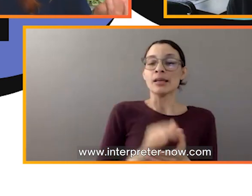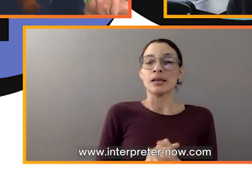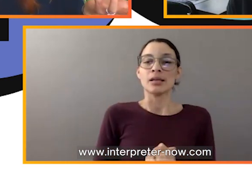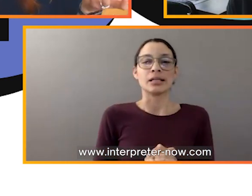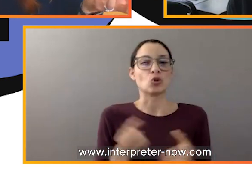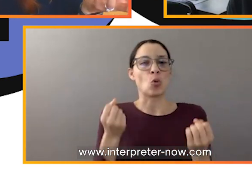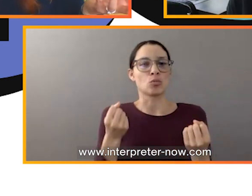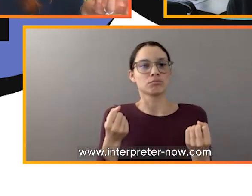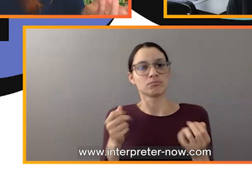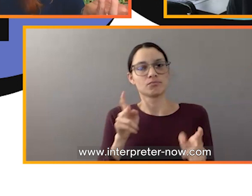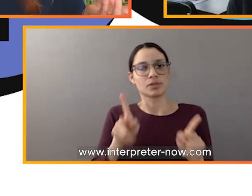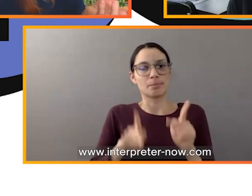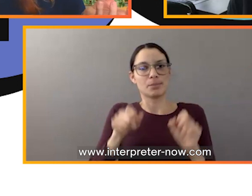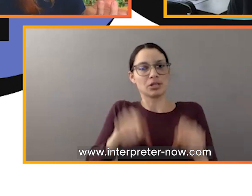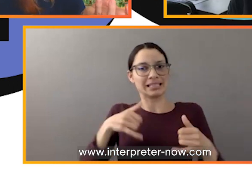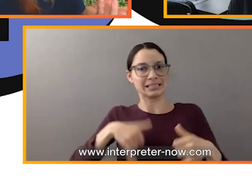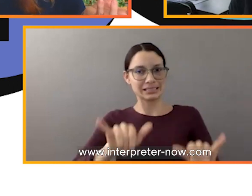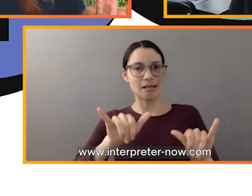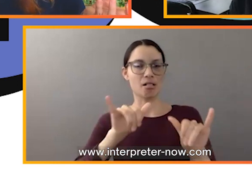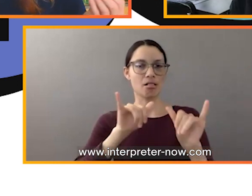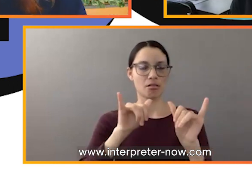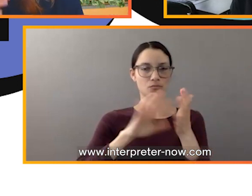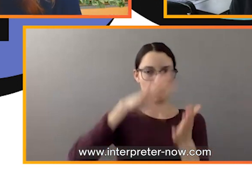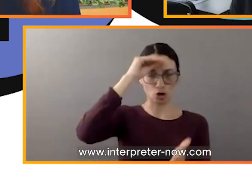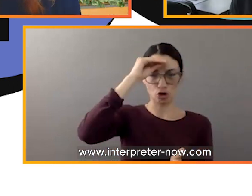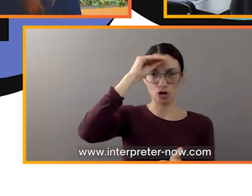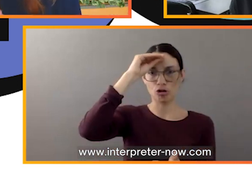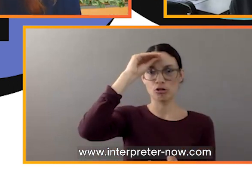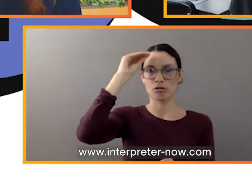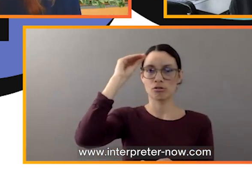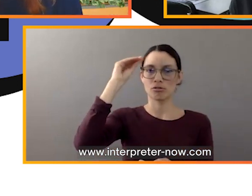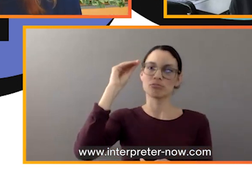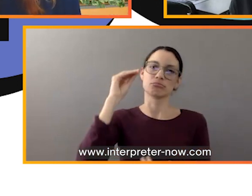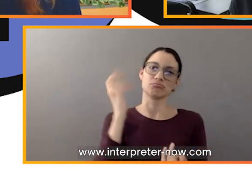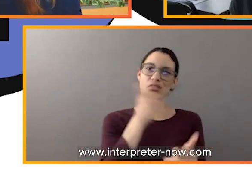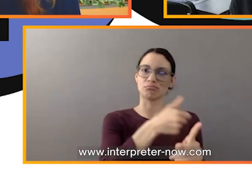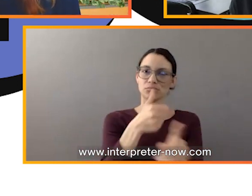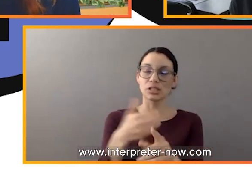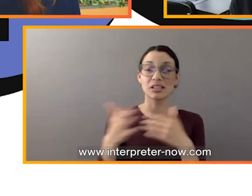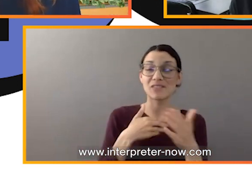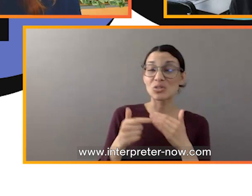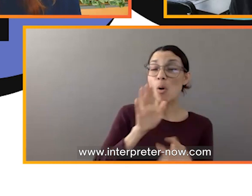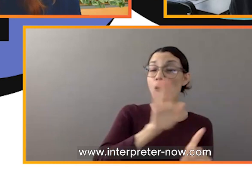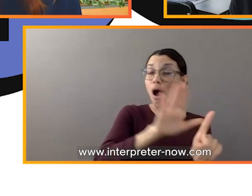their company isn't investing in that right now, and that we can also roll it out to organizations